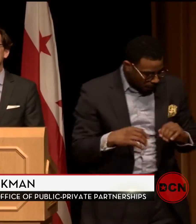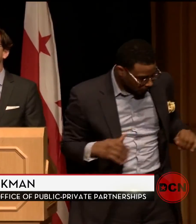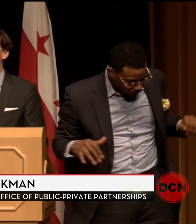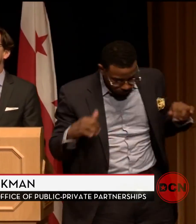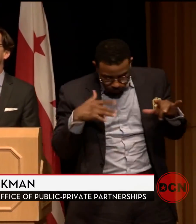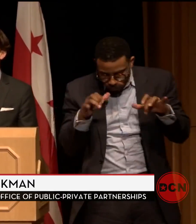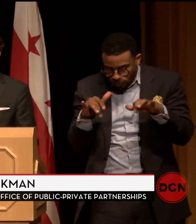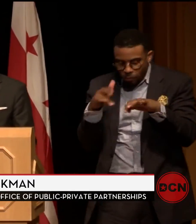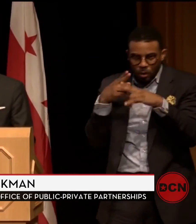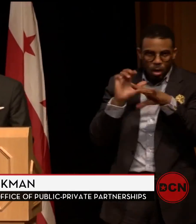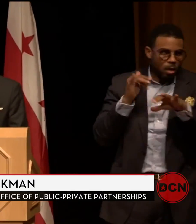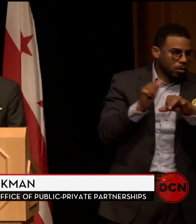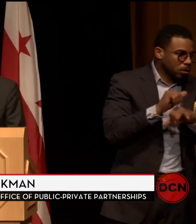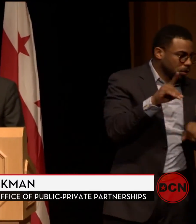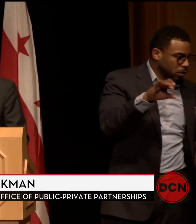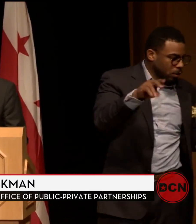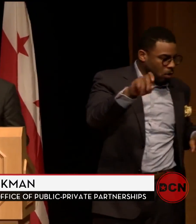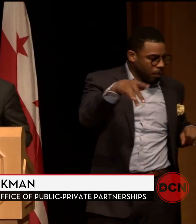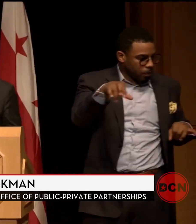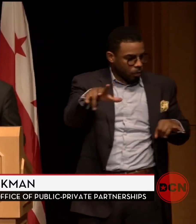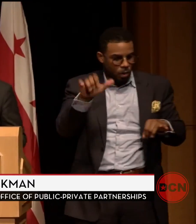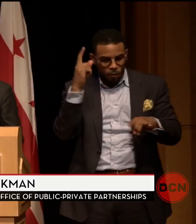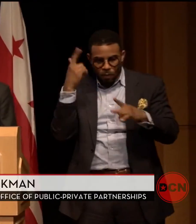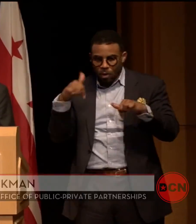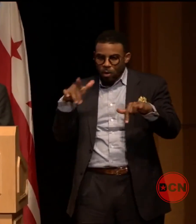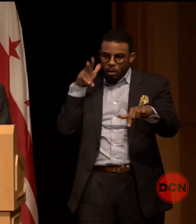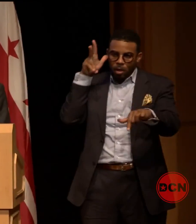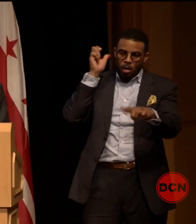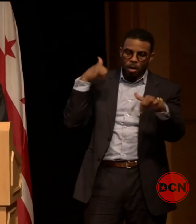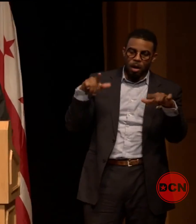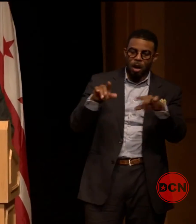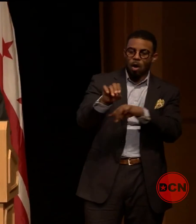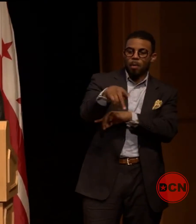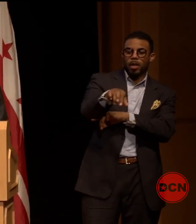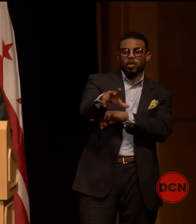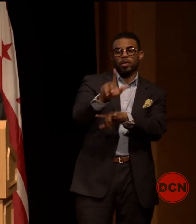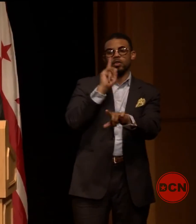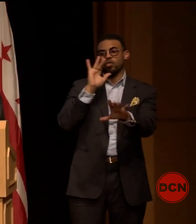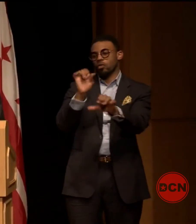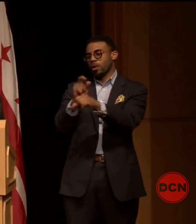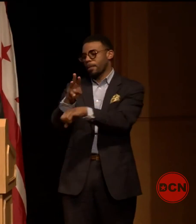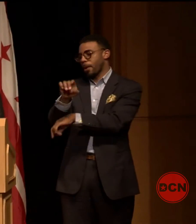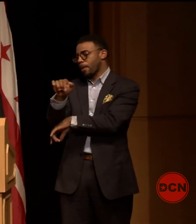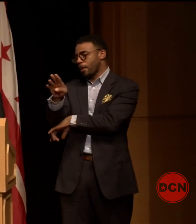D.C. OP-3. FOR THOSE OF US WHO HAVEN'T HEARD OF US OP-3 WAS CREATED BY MAYOR BOWSER JUST ABOUT A YEAR